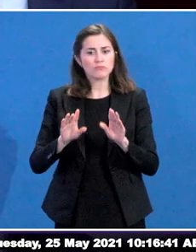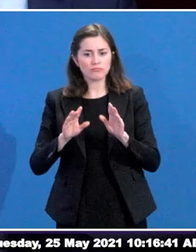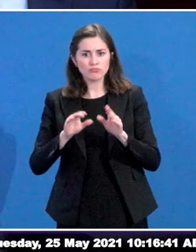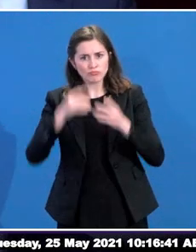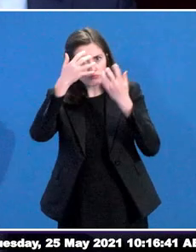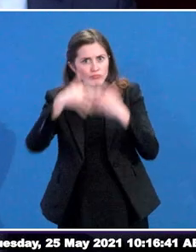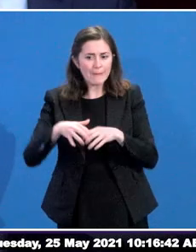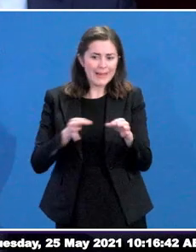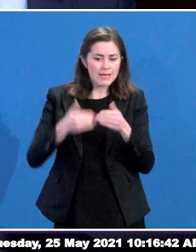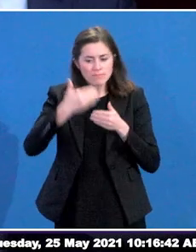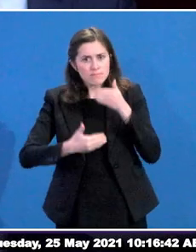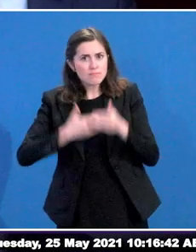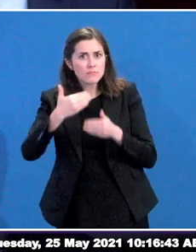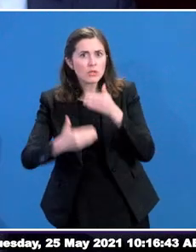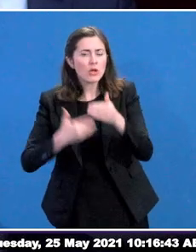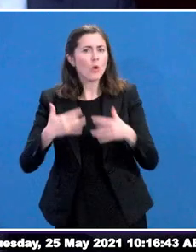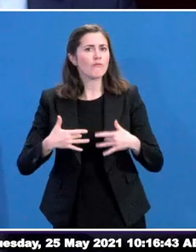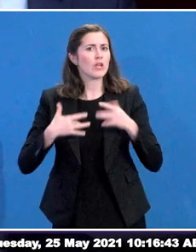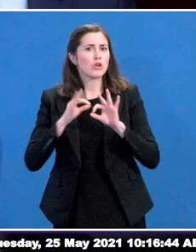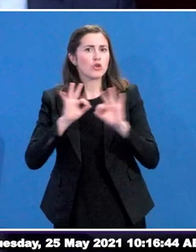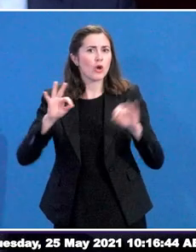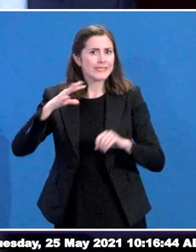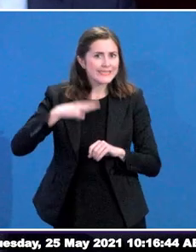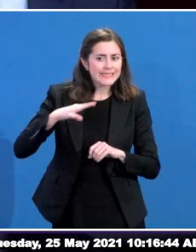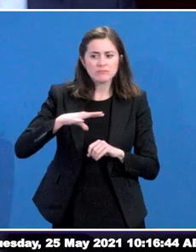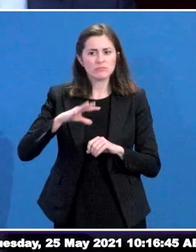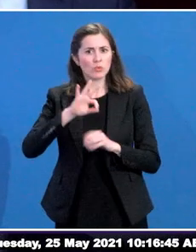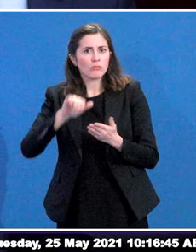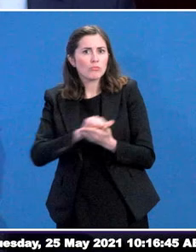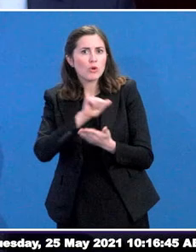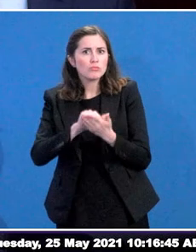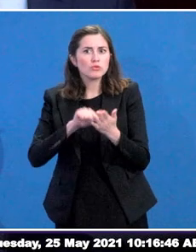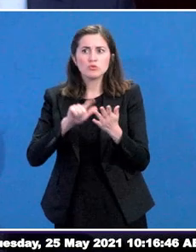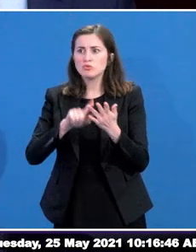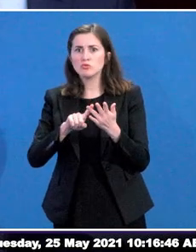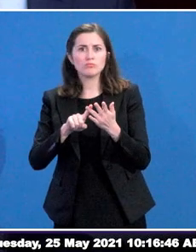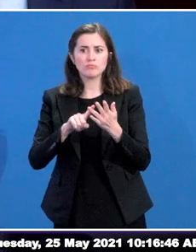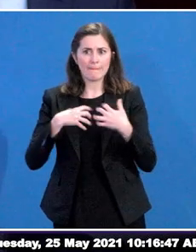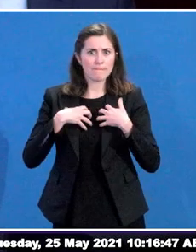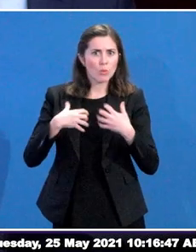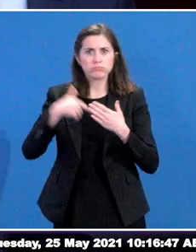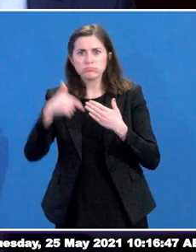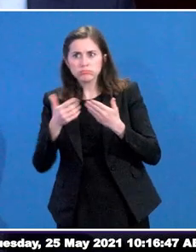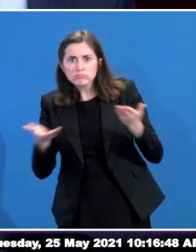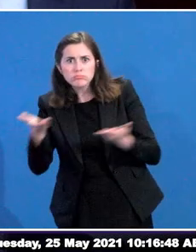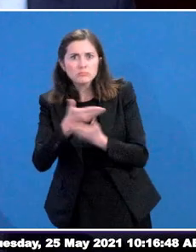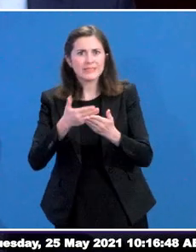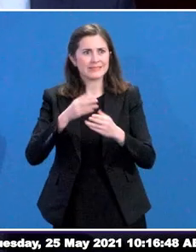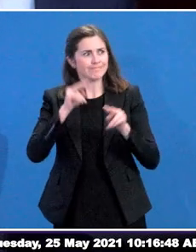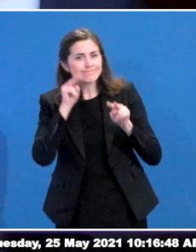We do not consider it necessary or appropriate to be engaging in any further regarding staff performance and management.